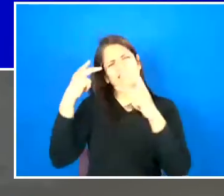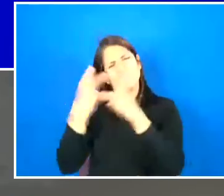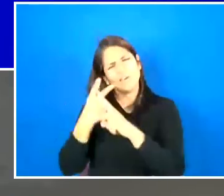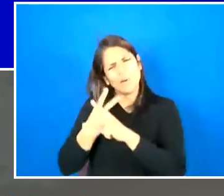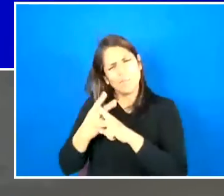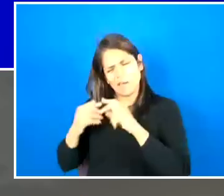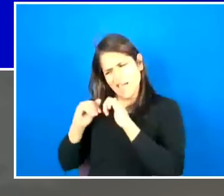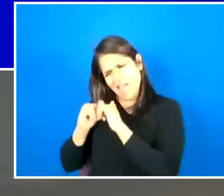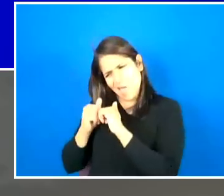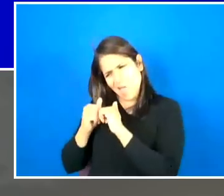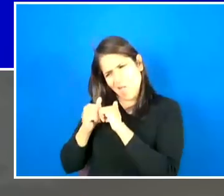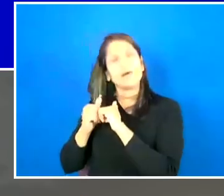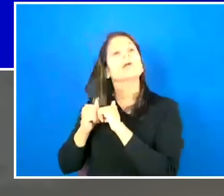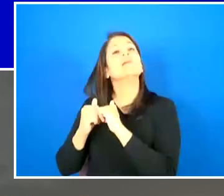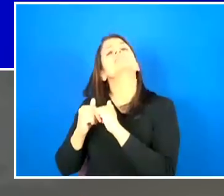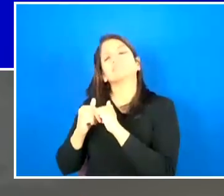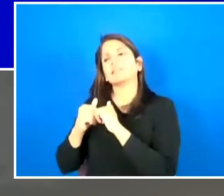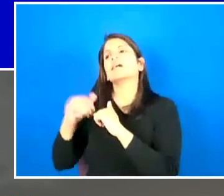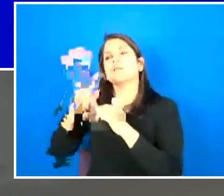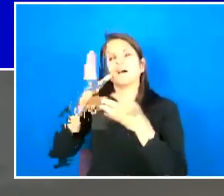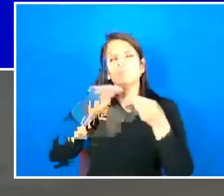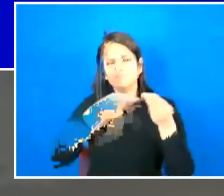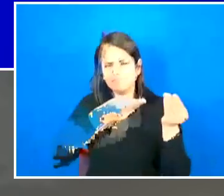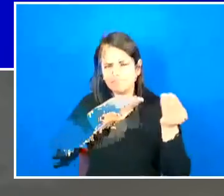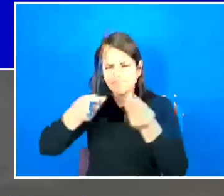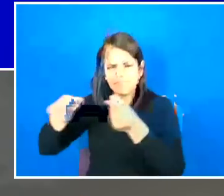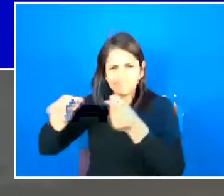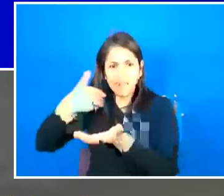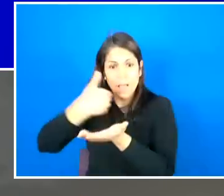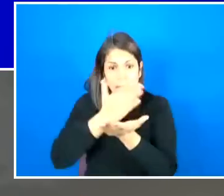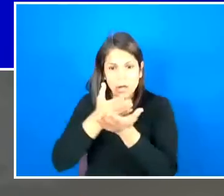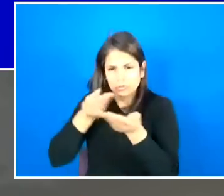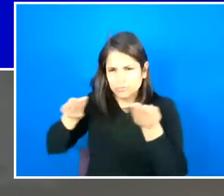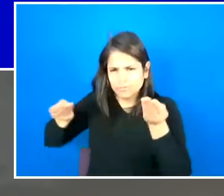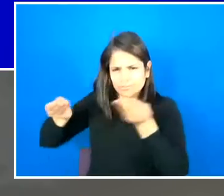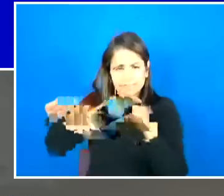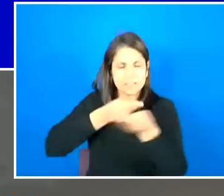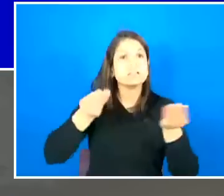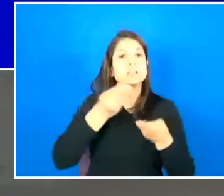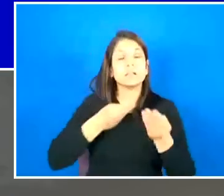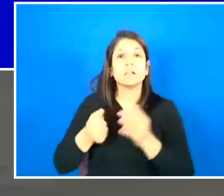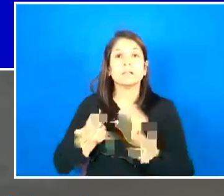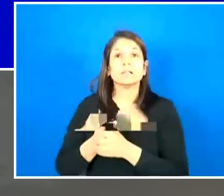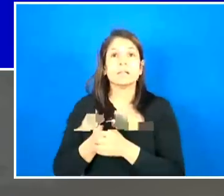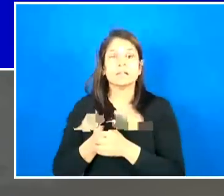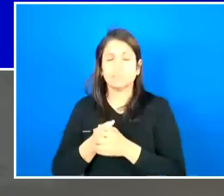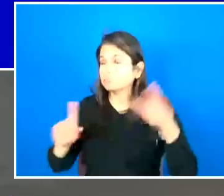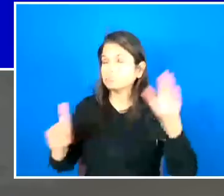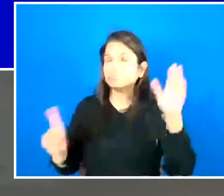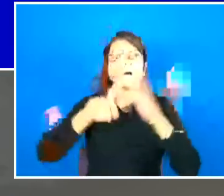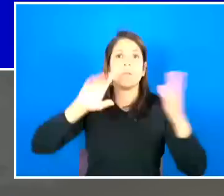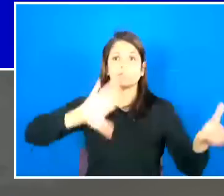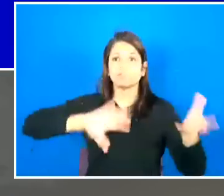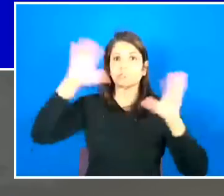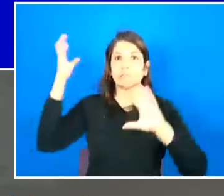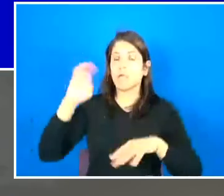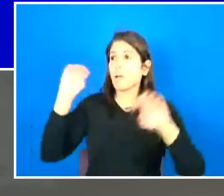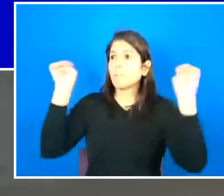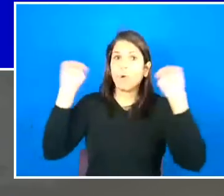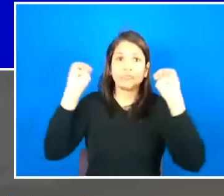VDIIDE. IT'S NOT ACCEPTABLE. IT'S SOMETHING WE NEED TO FIGHT.